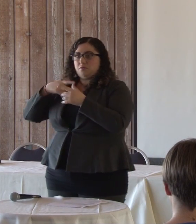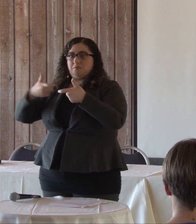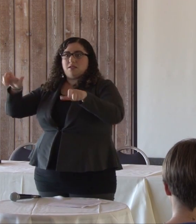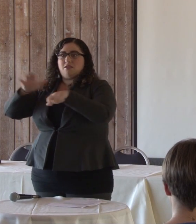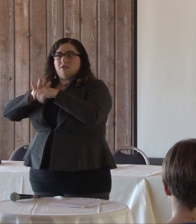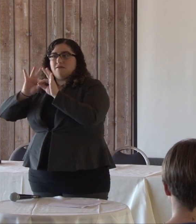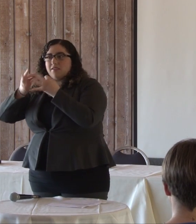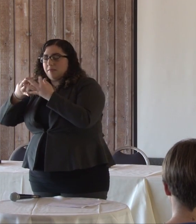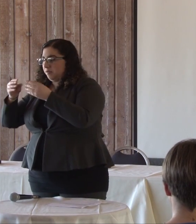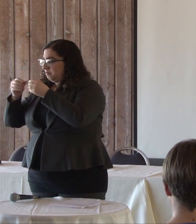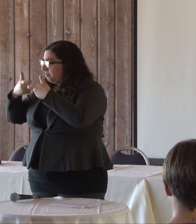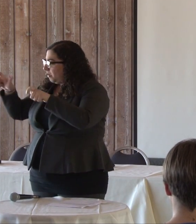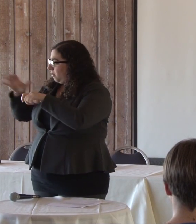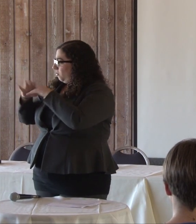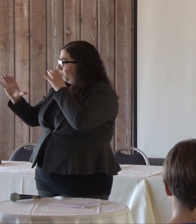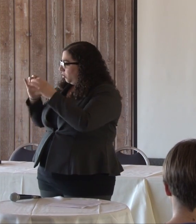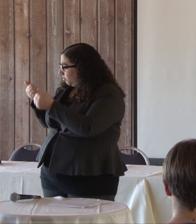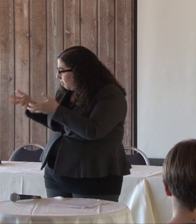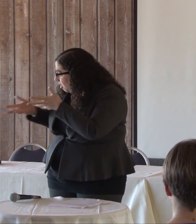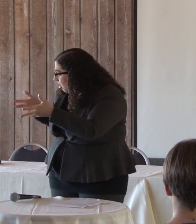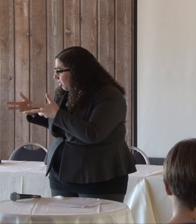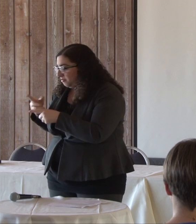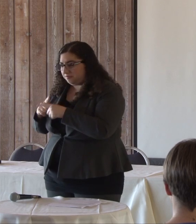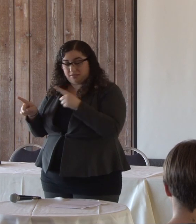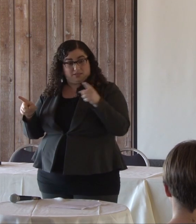That I felt unsure about. There was no instruction,